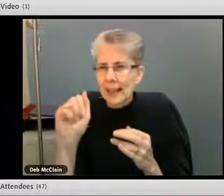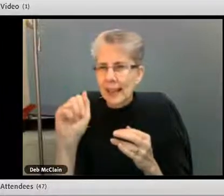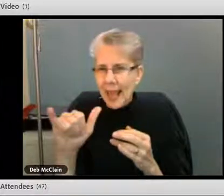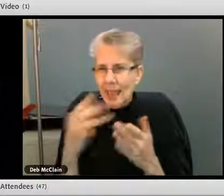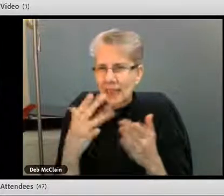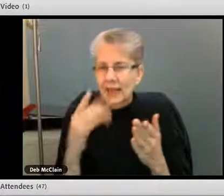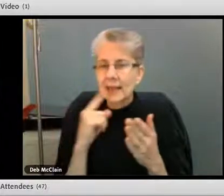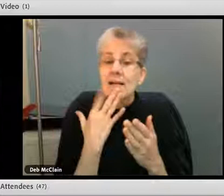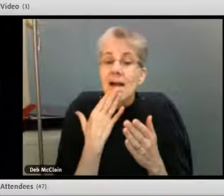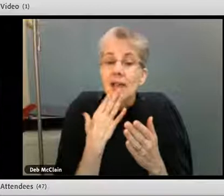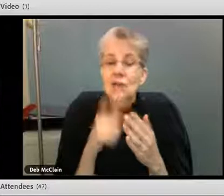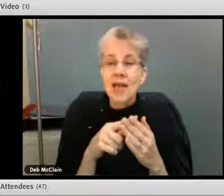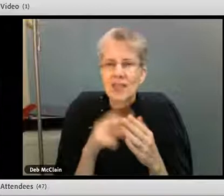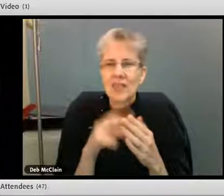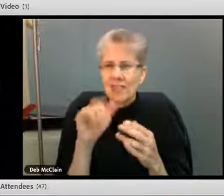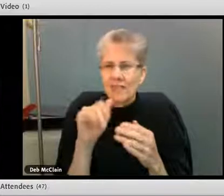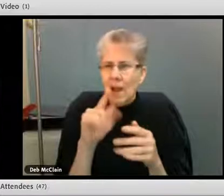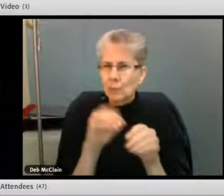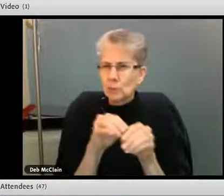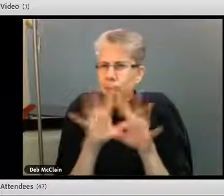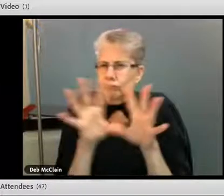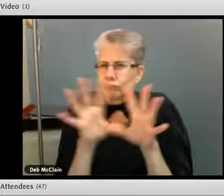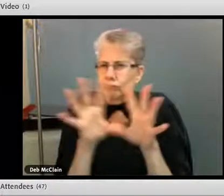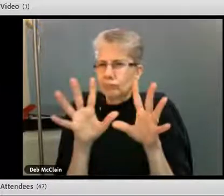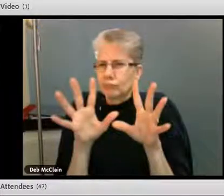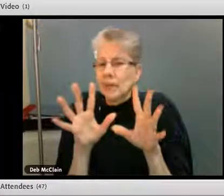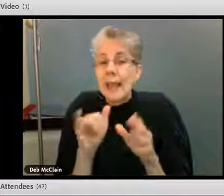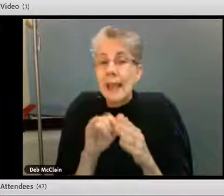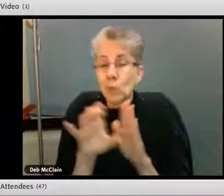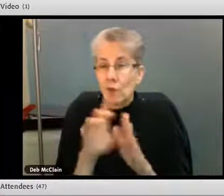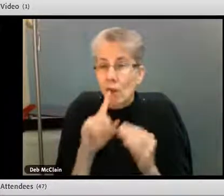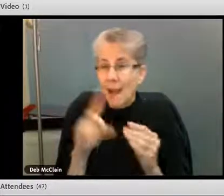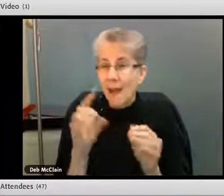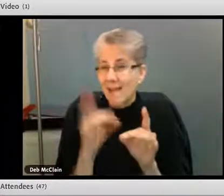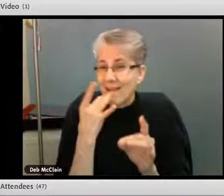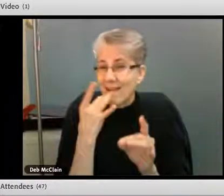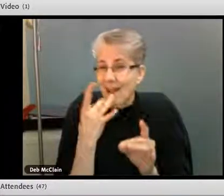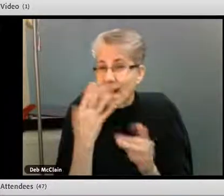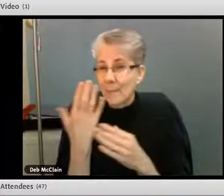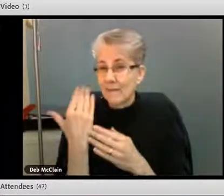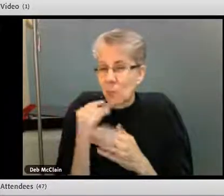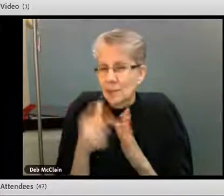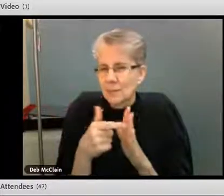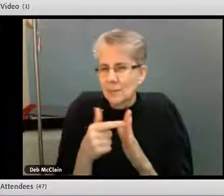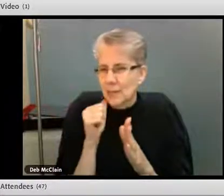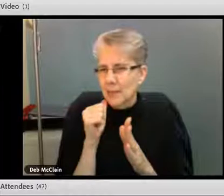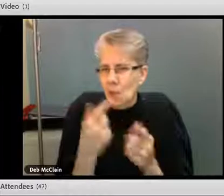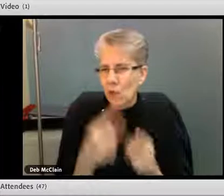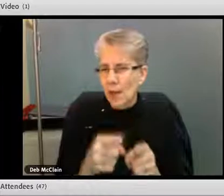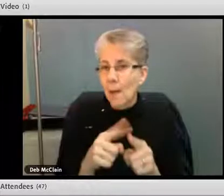If your photo -- we talked about lighting before, and sometimes this will not save your photo. But if your photo's a little dark, you might put some vibrance in there,